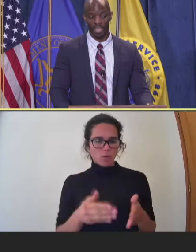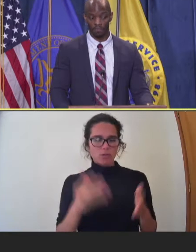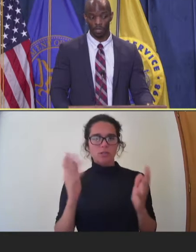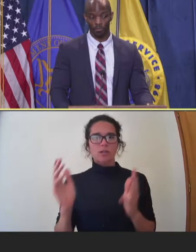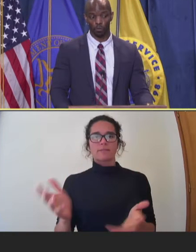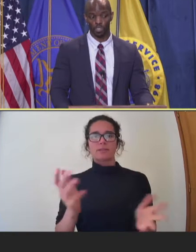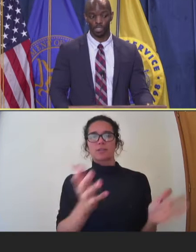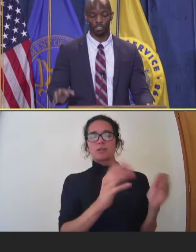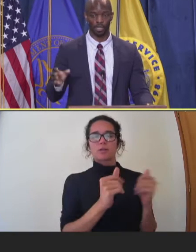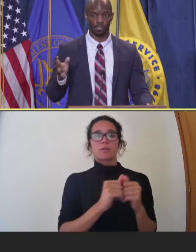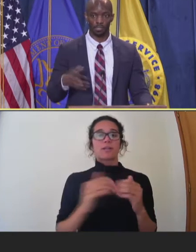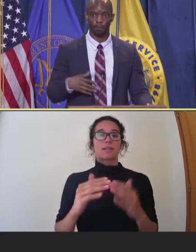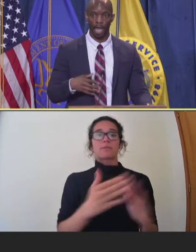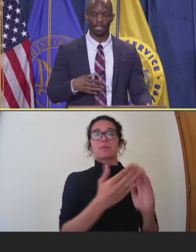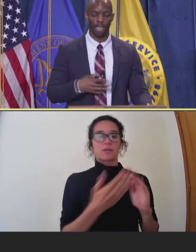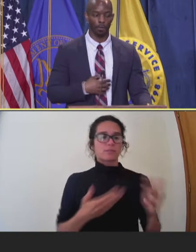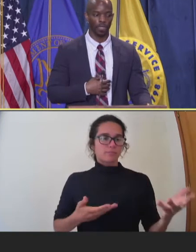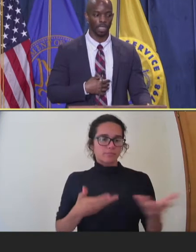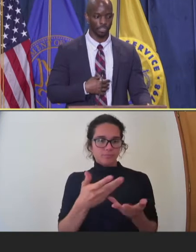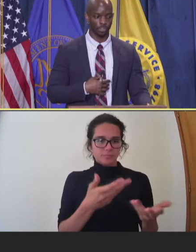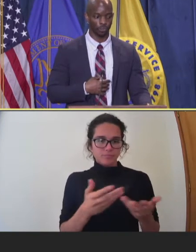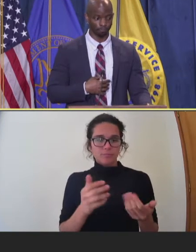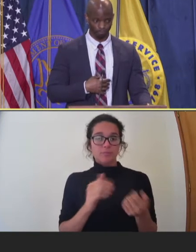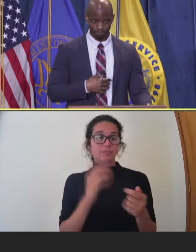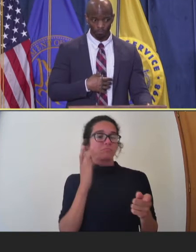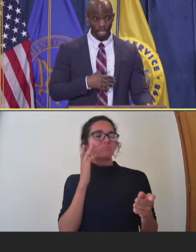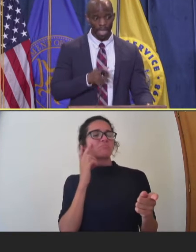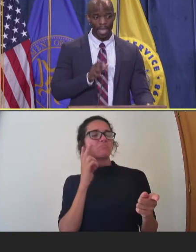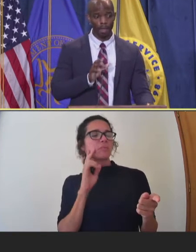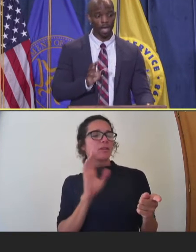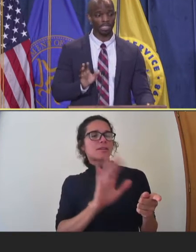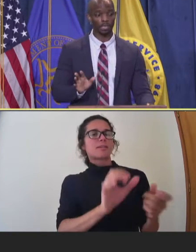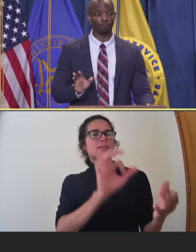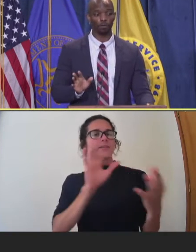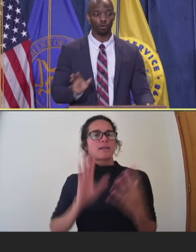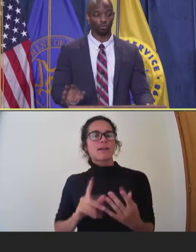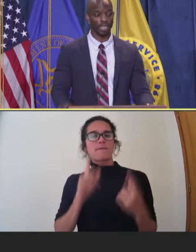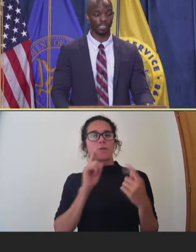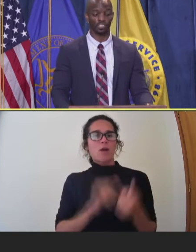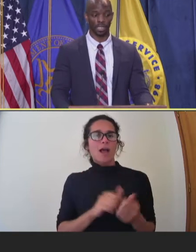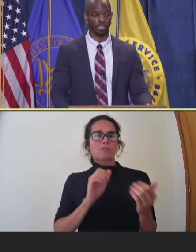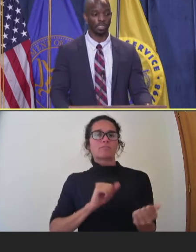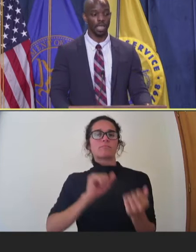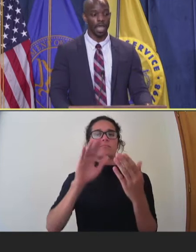felt that we should address this mpox equity issue. And amongst several great suggestions,